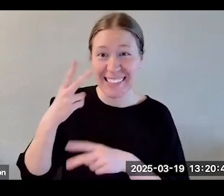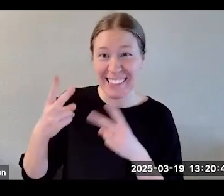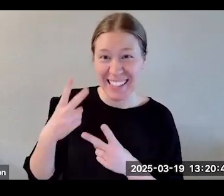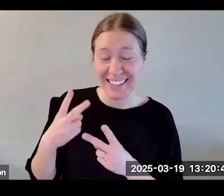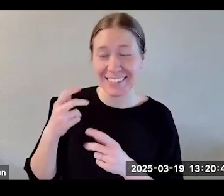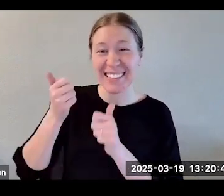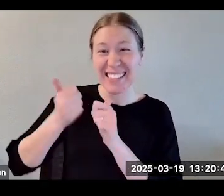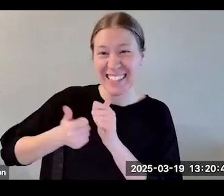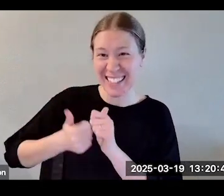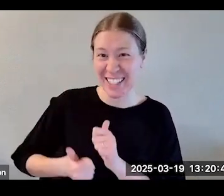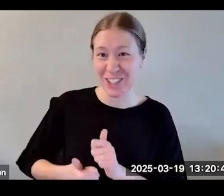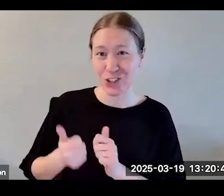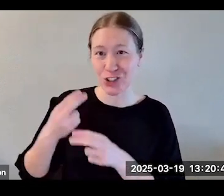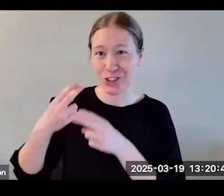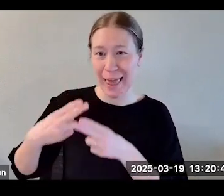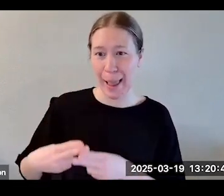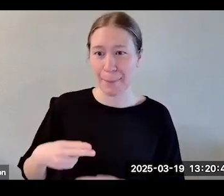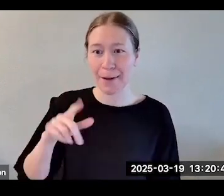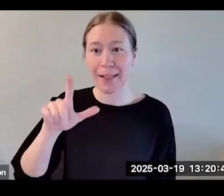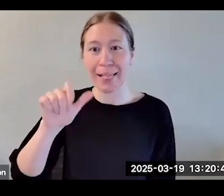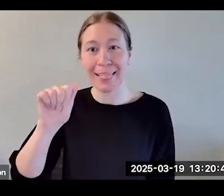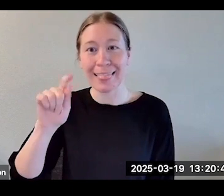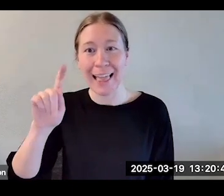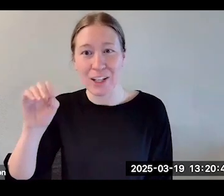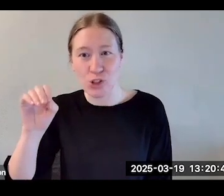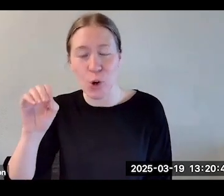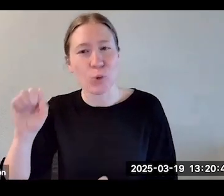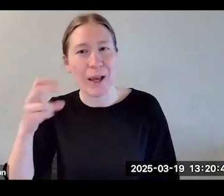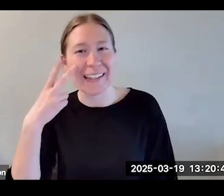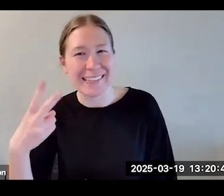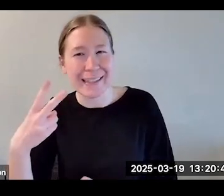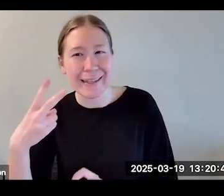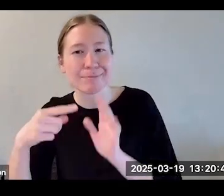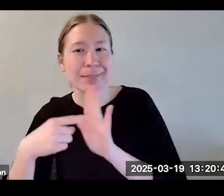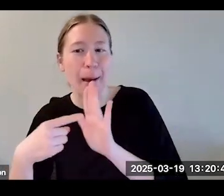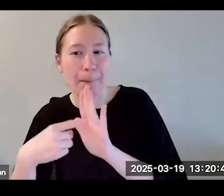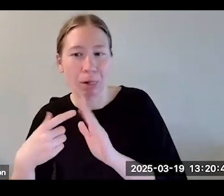So we've got Lato, and you can see what it looks like. This is a sans serif.